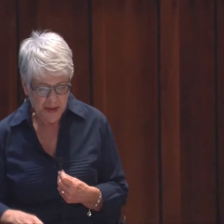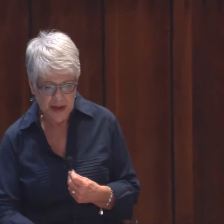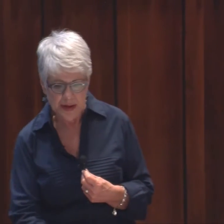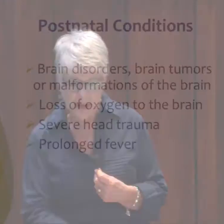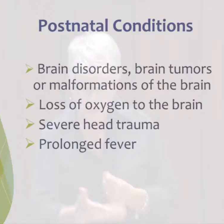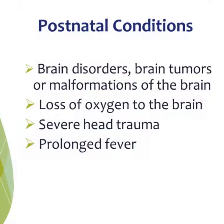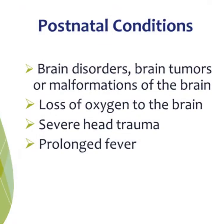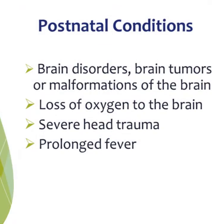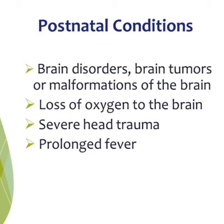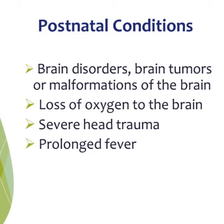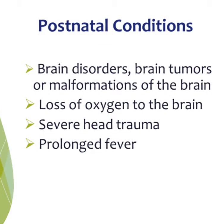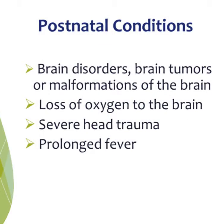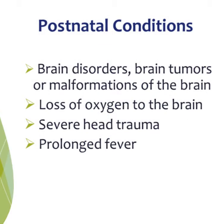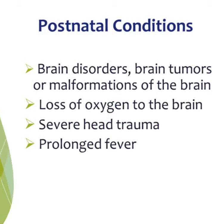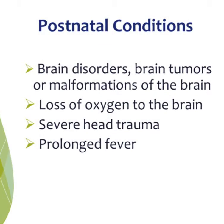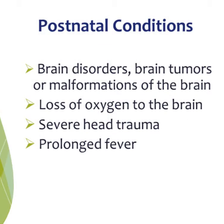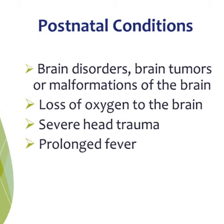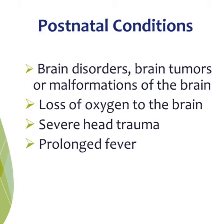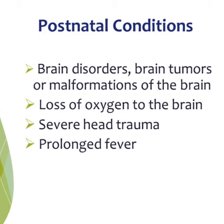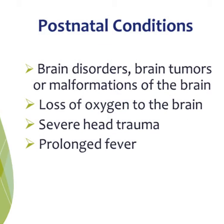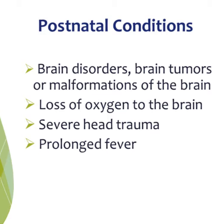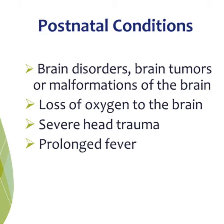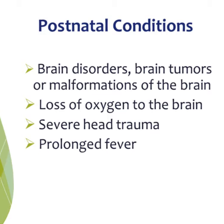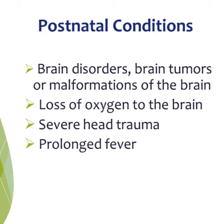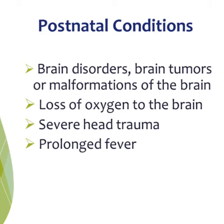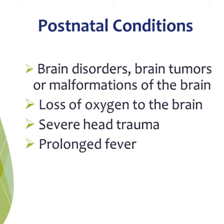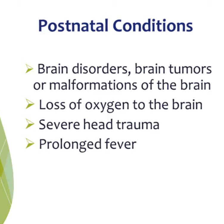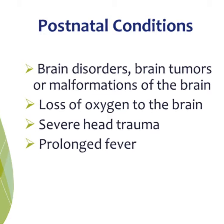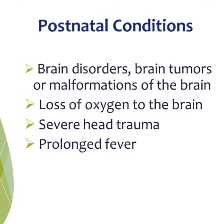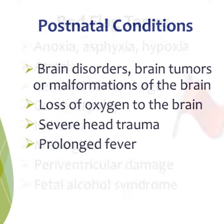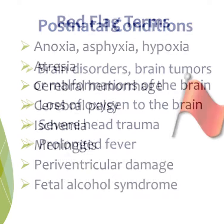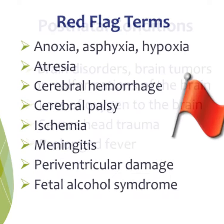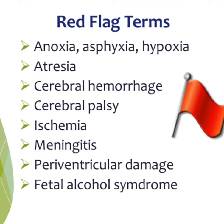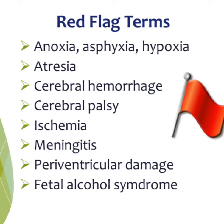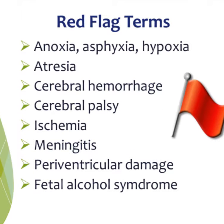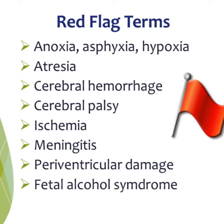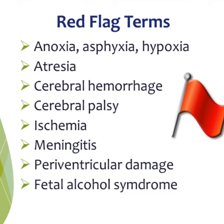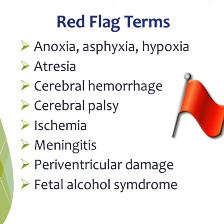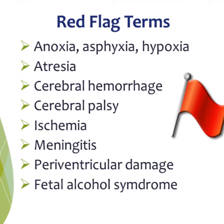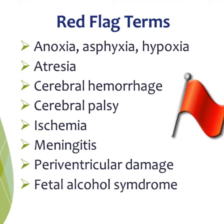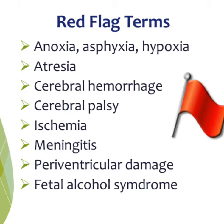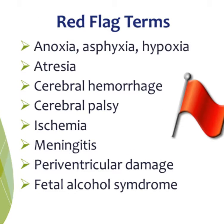things, and then the postnatal things that could happen later, we call these the red flag terms.